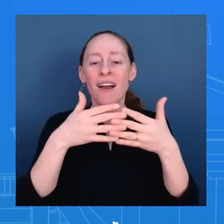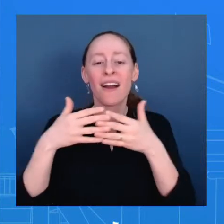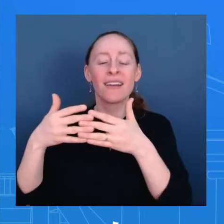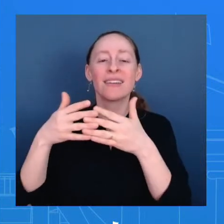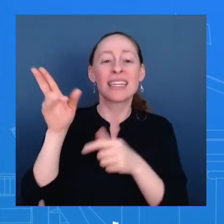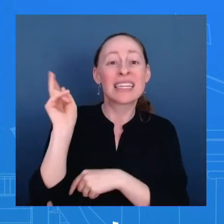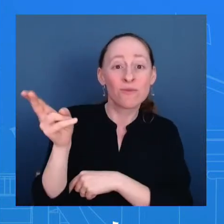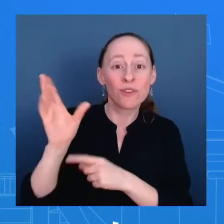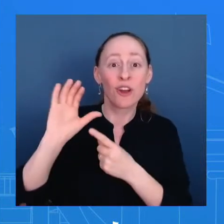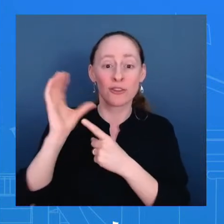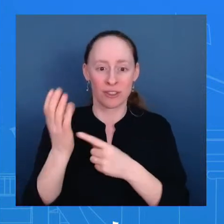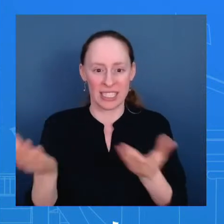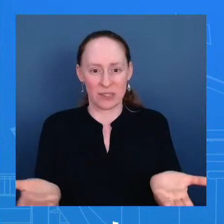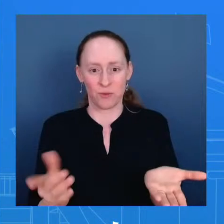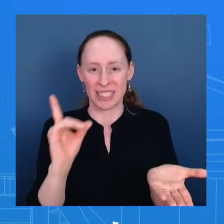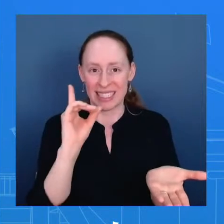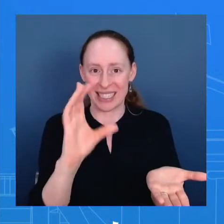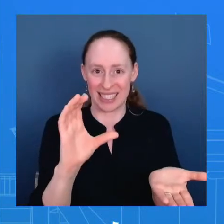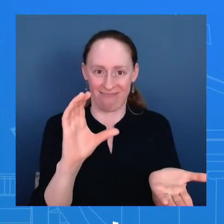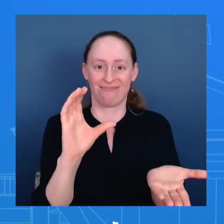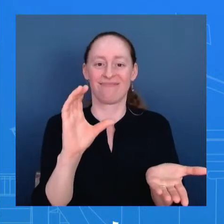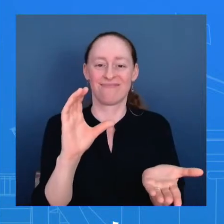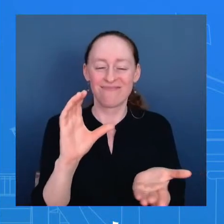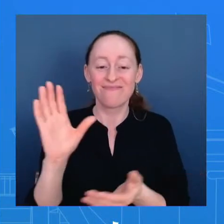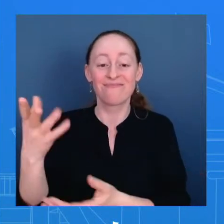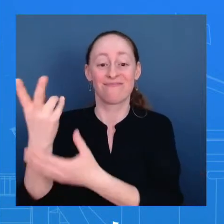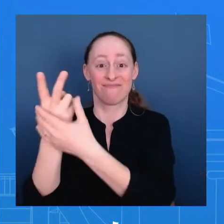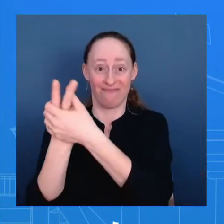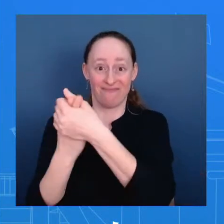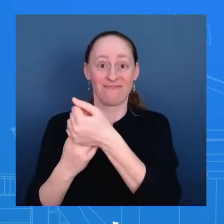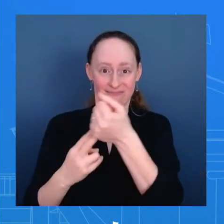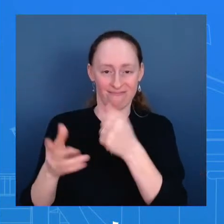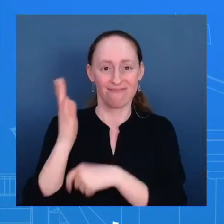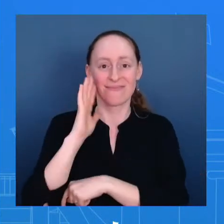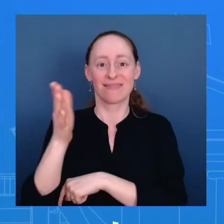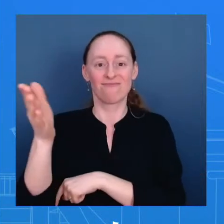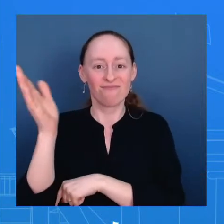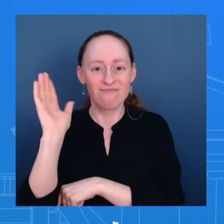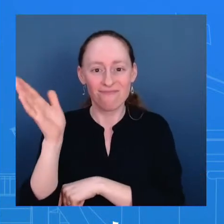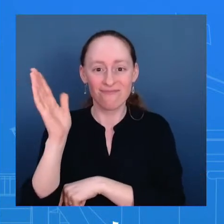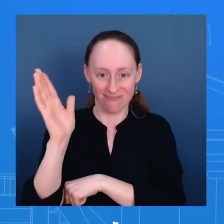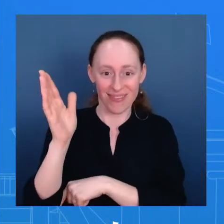a proud member of Alpha Kappa Alpha Sorority, Incorporated, will also meet with leaders of the Divine Nine